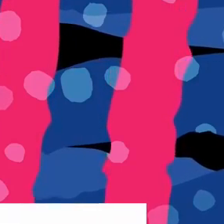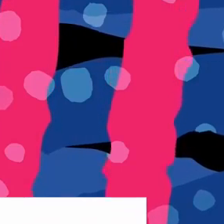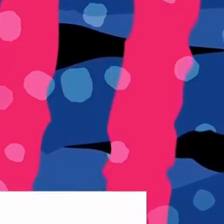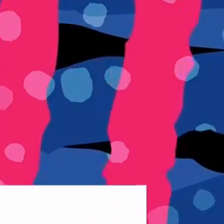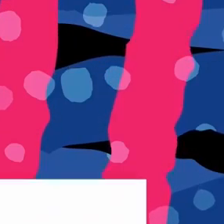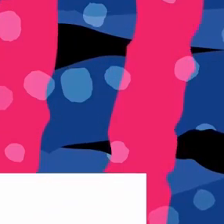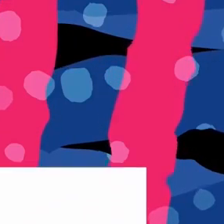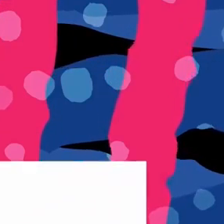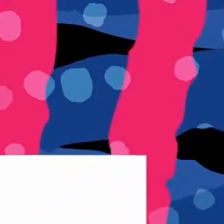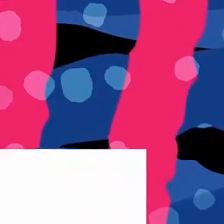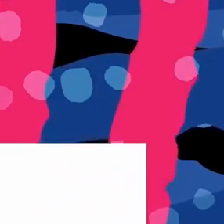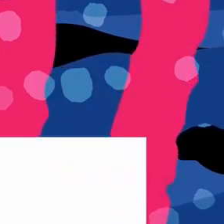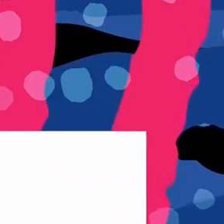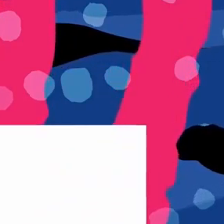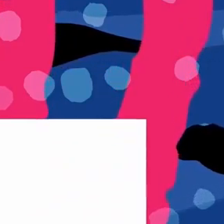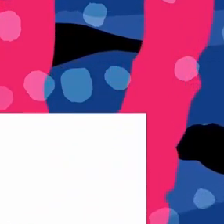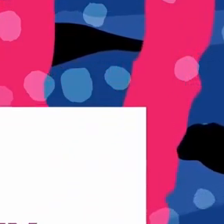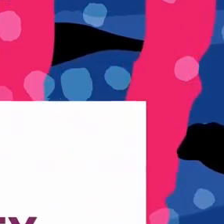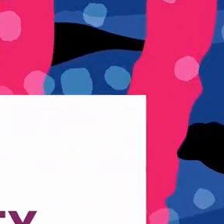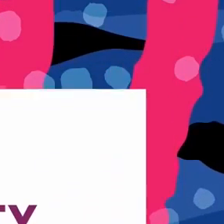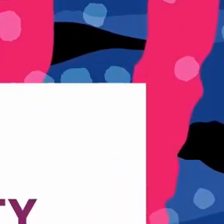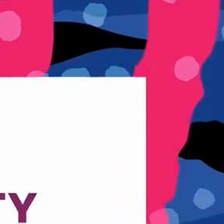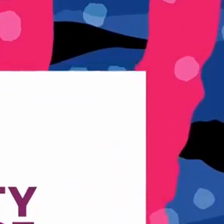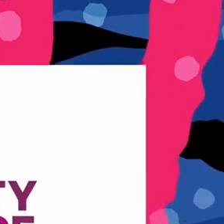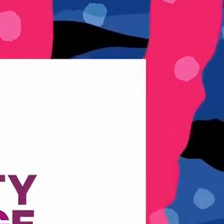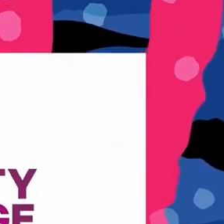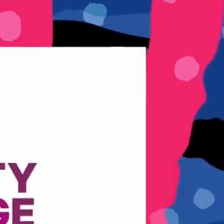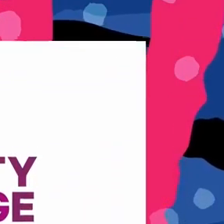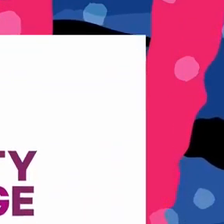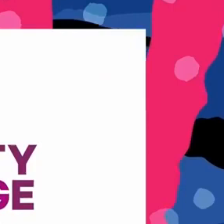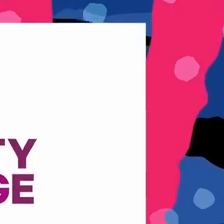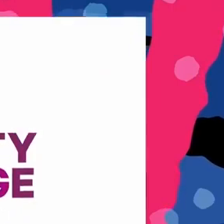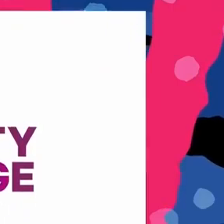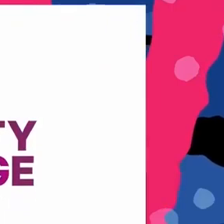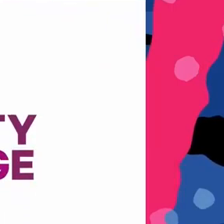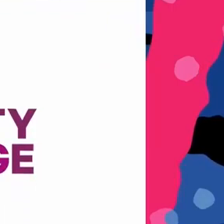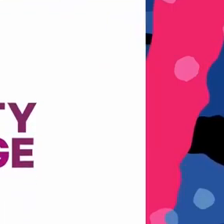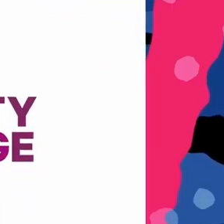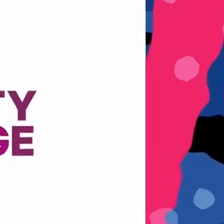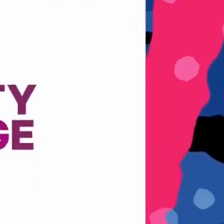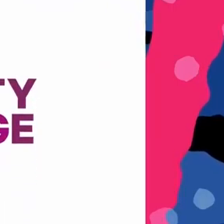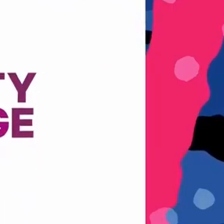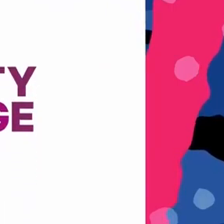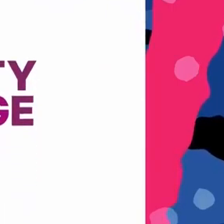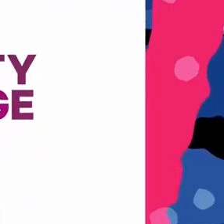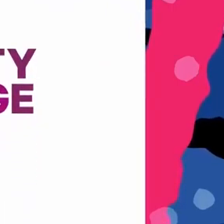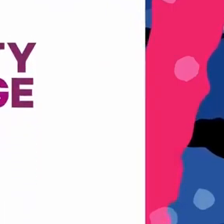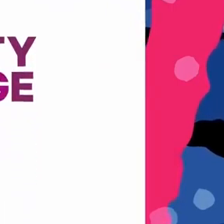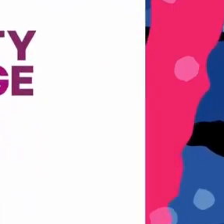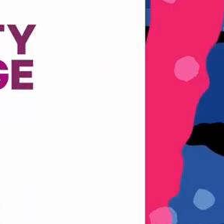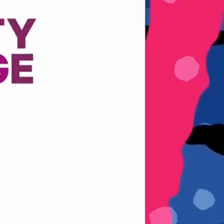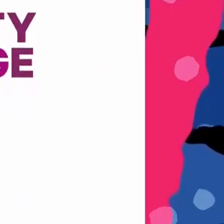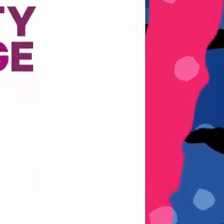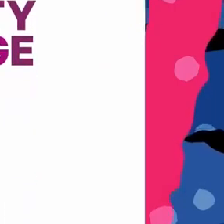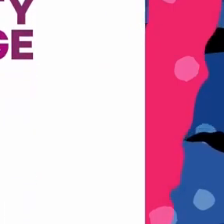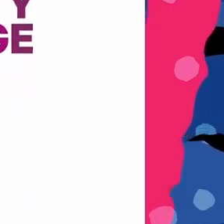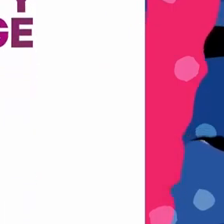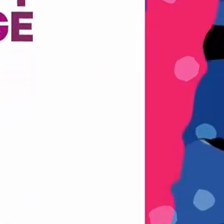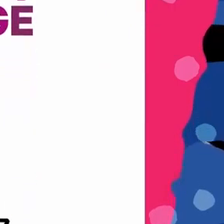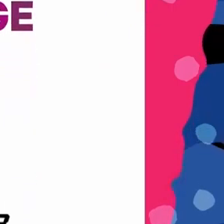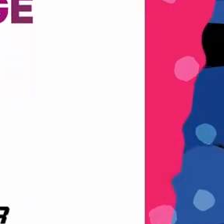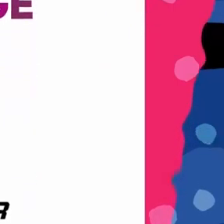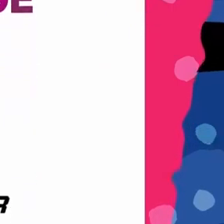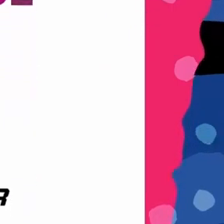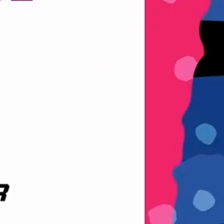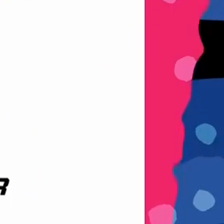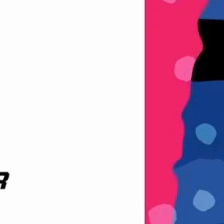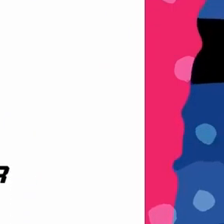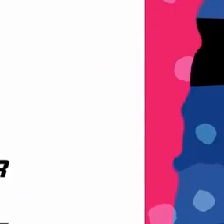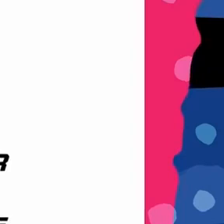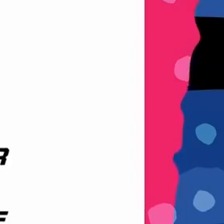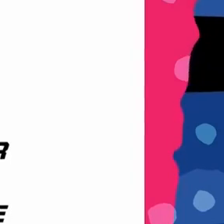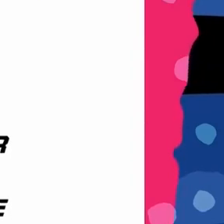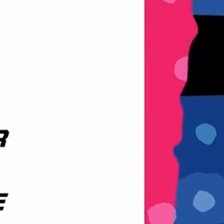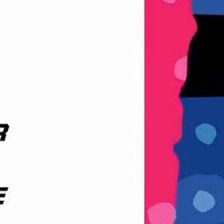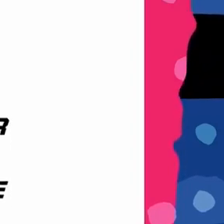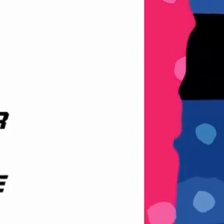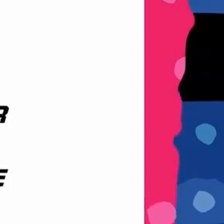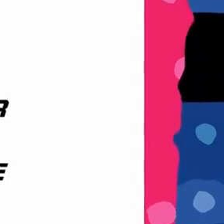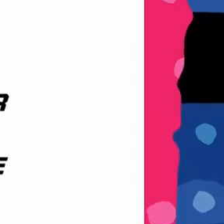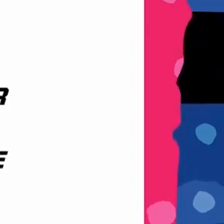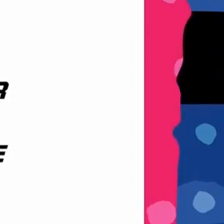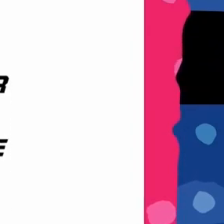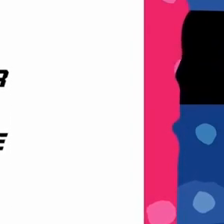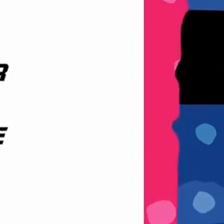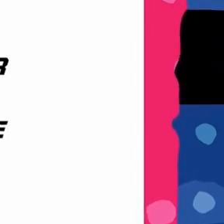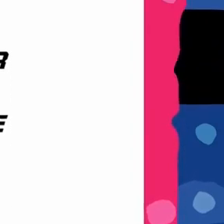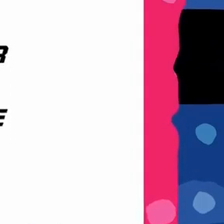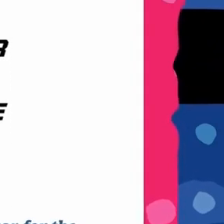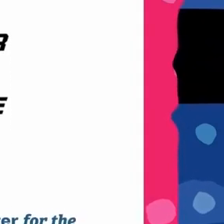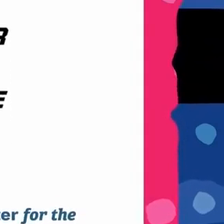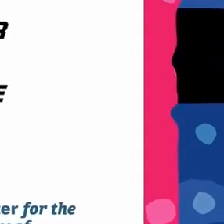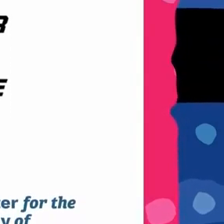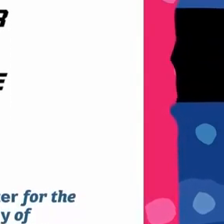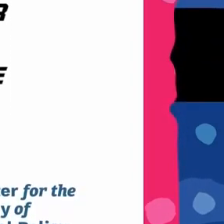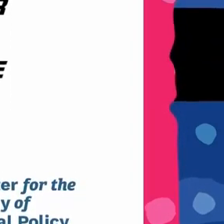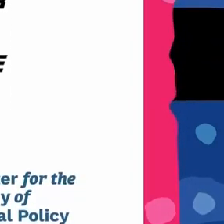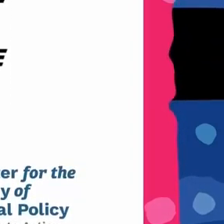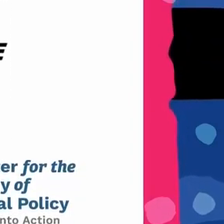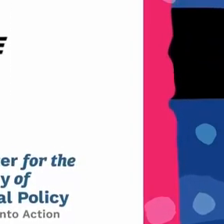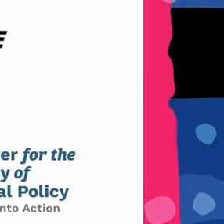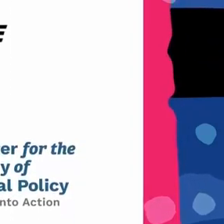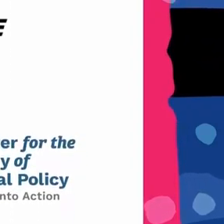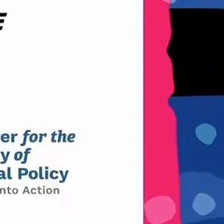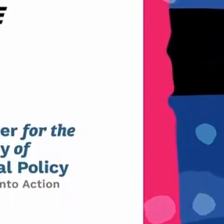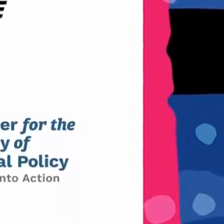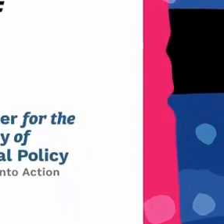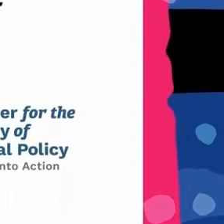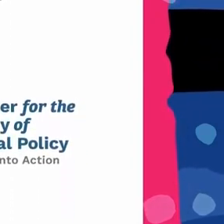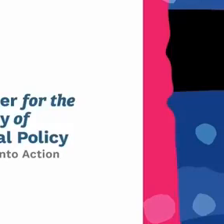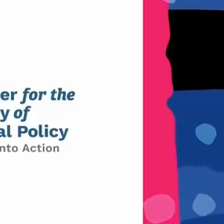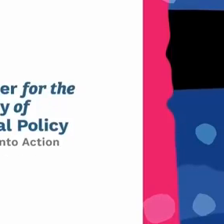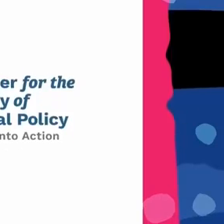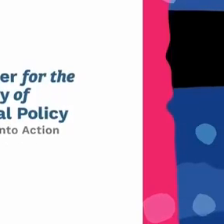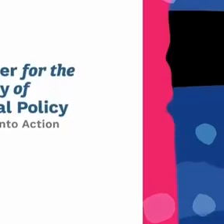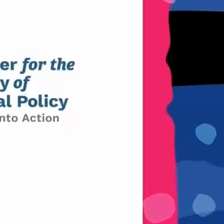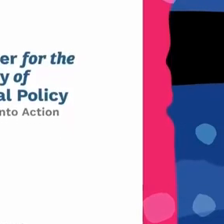YOU SOON.